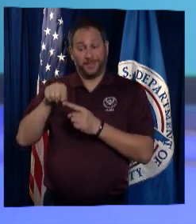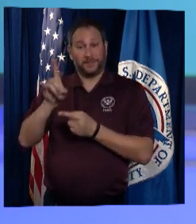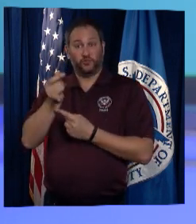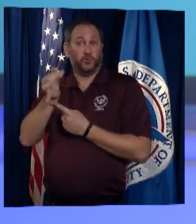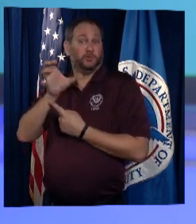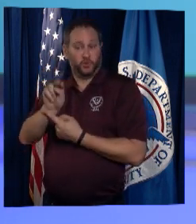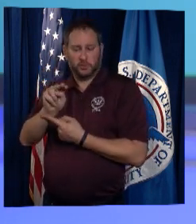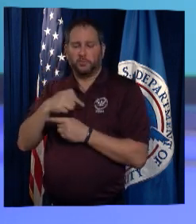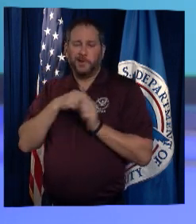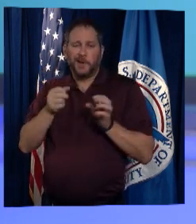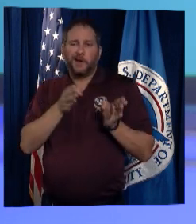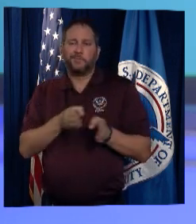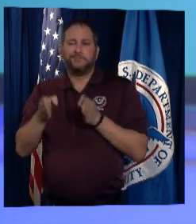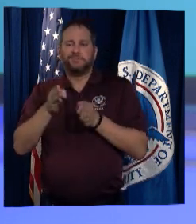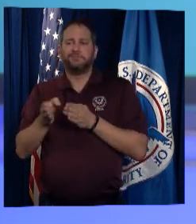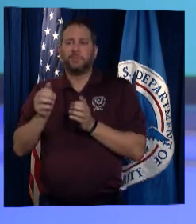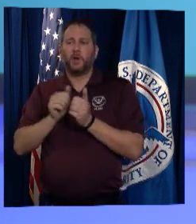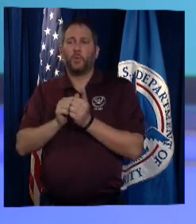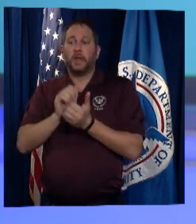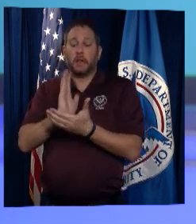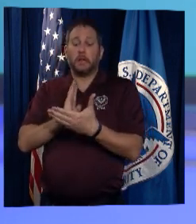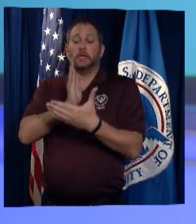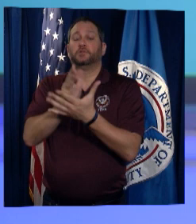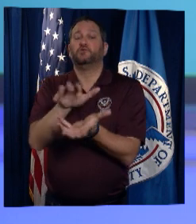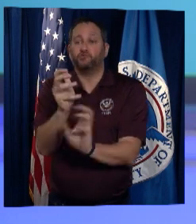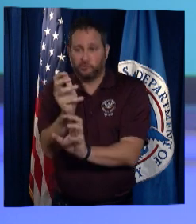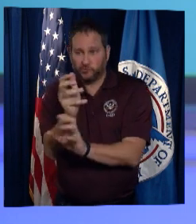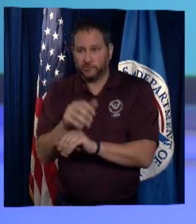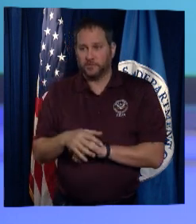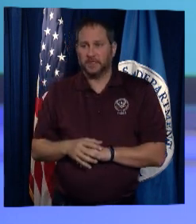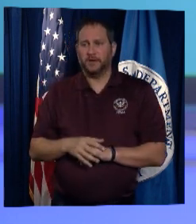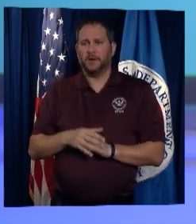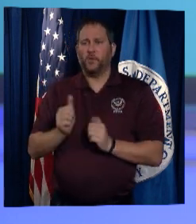engaging in these pseudo risk analyses, otherwise known as guessing, like should